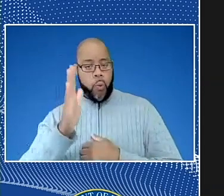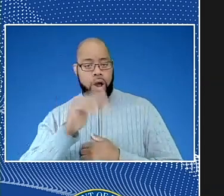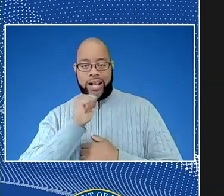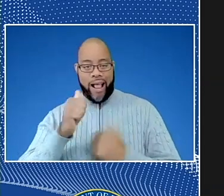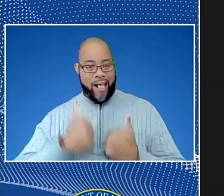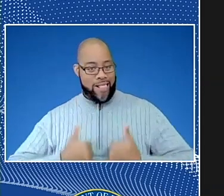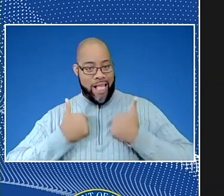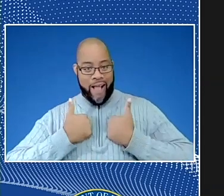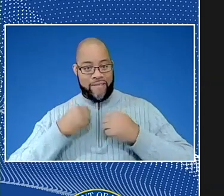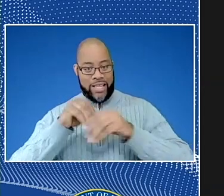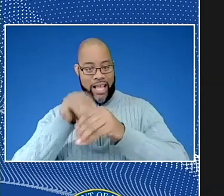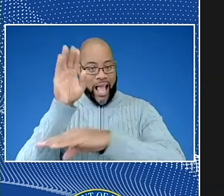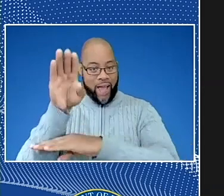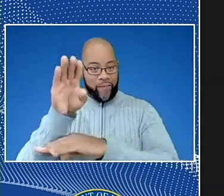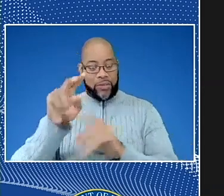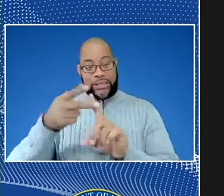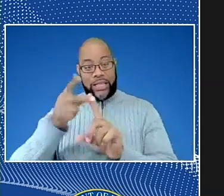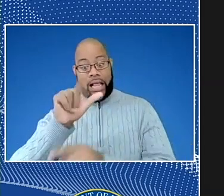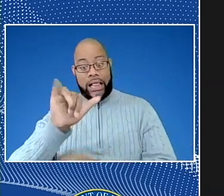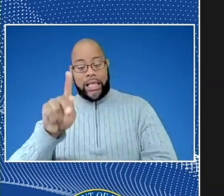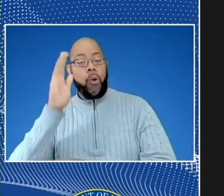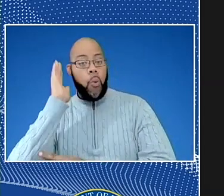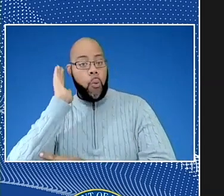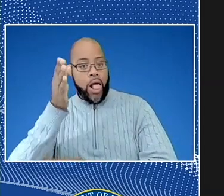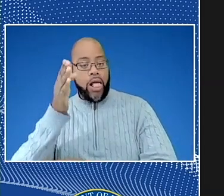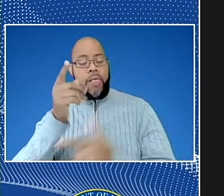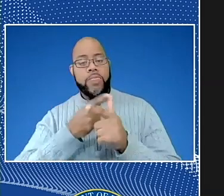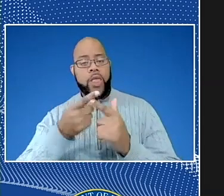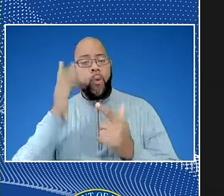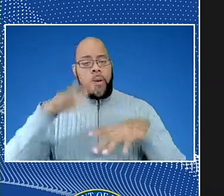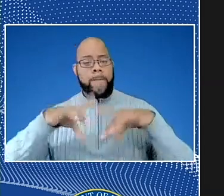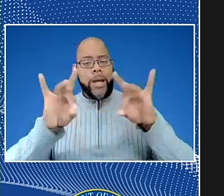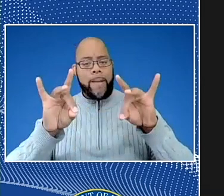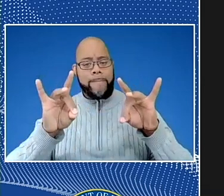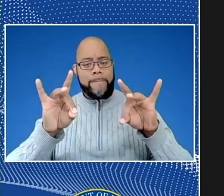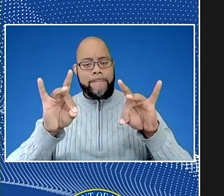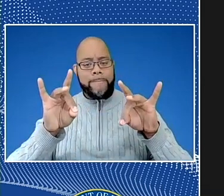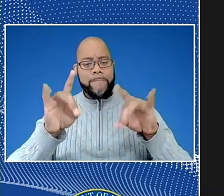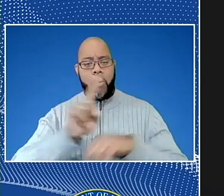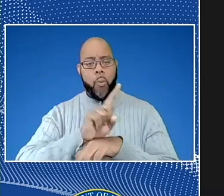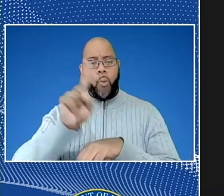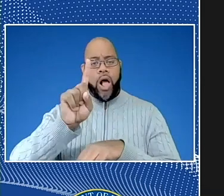afternoon. That second link will be and then we will pick up at 1:00 pm Eastern